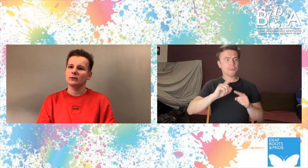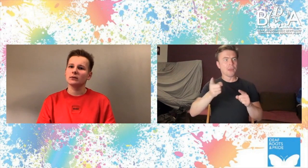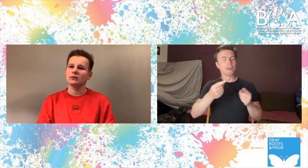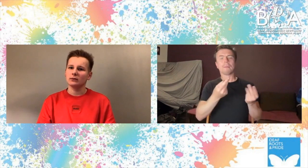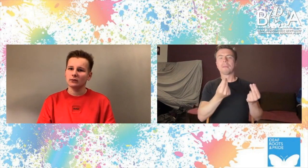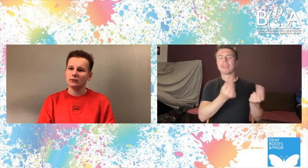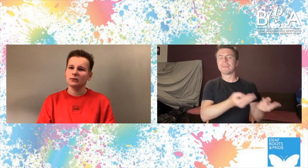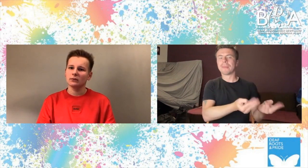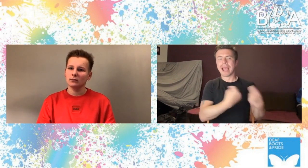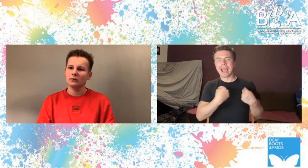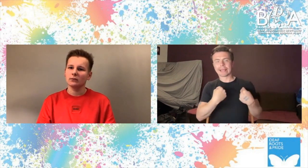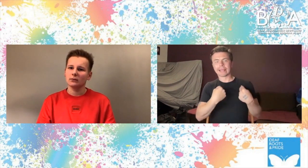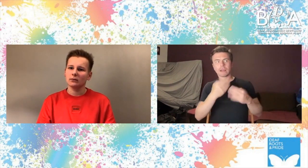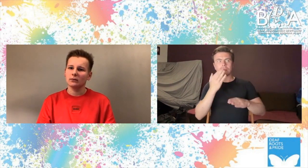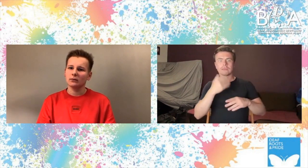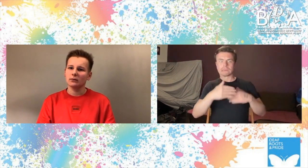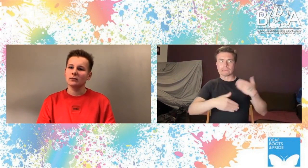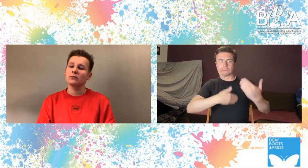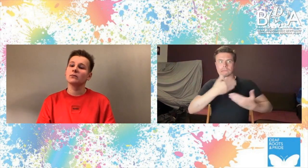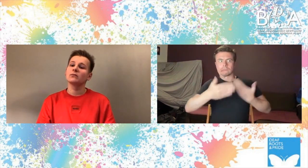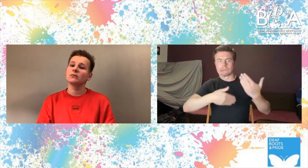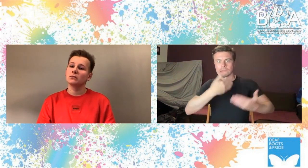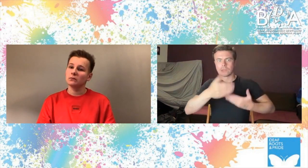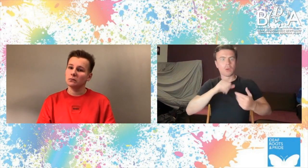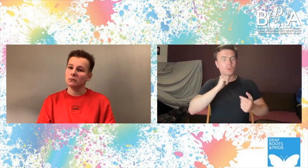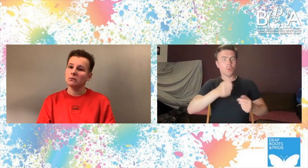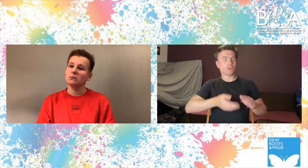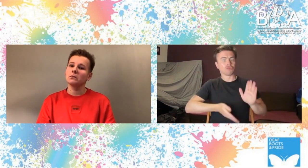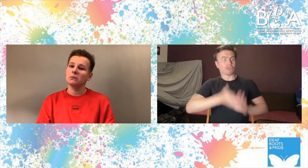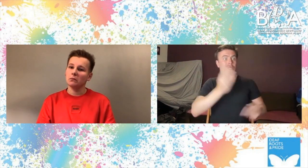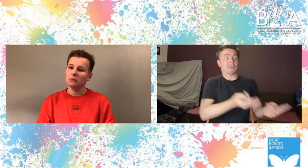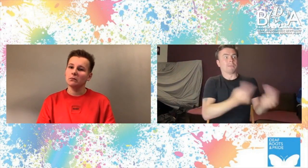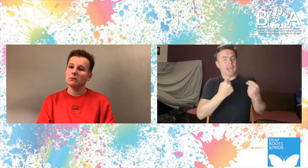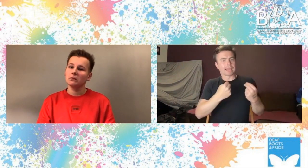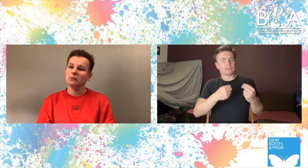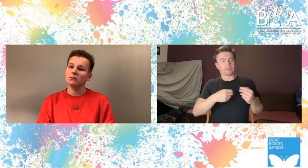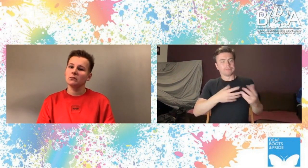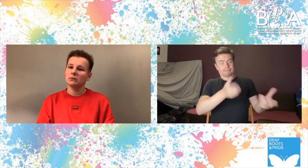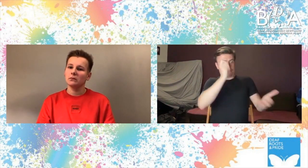But you get your money back if you work hard. You don't get it back straight away.